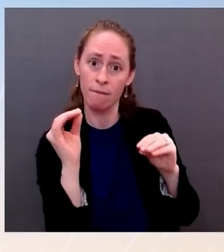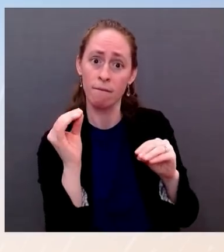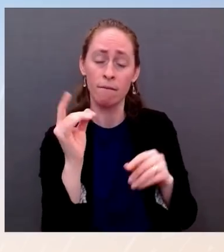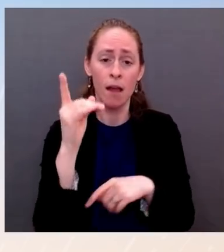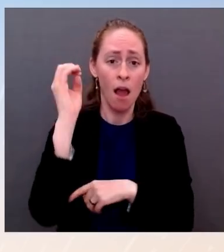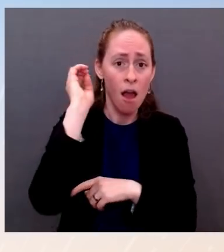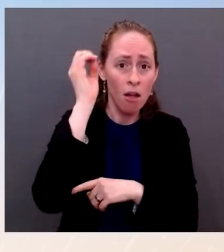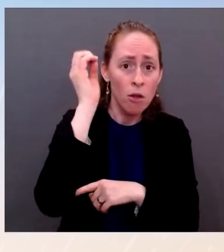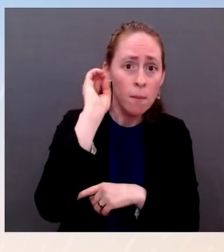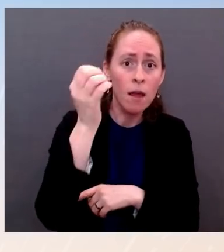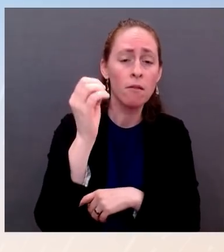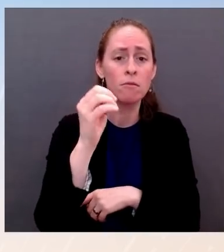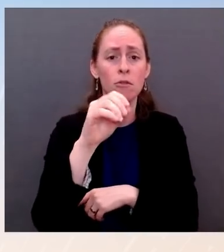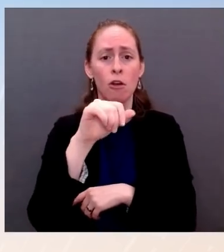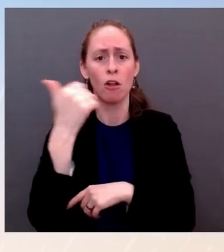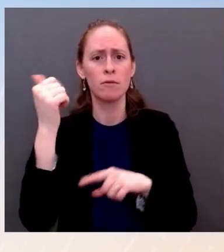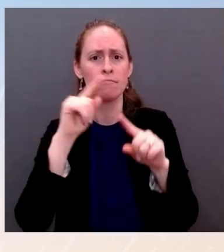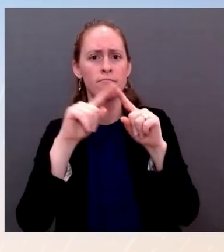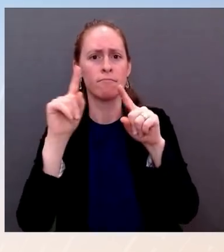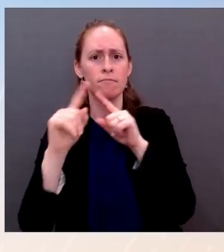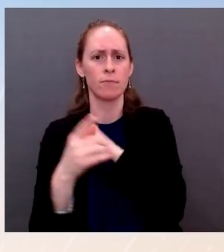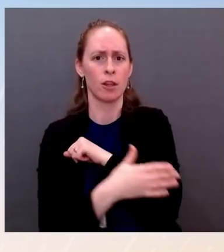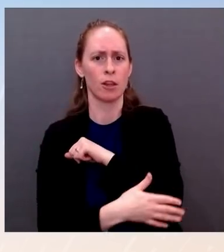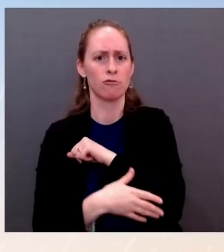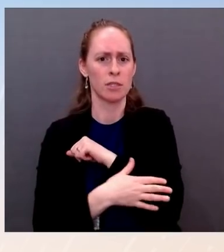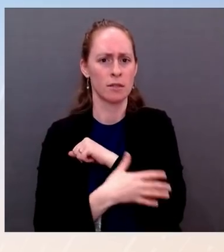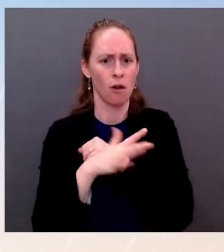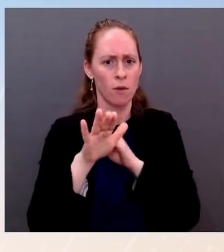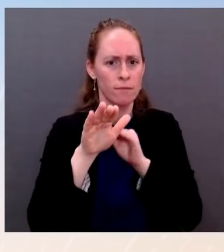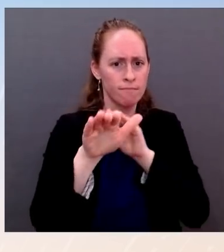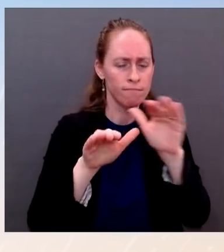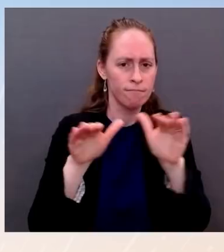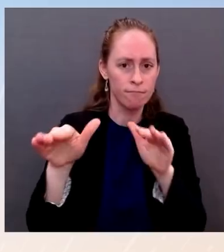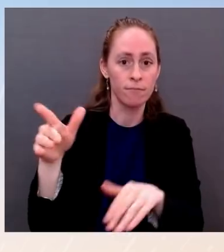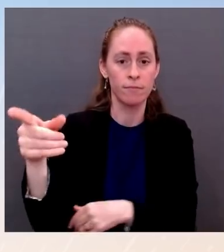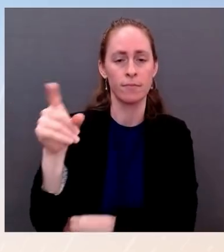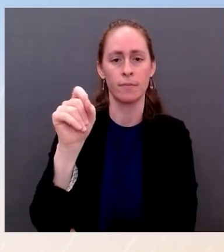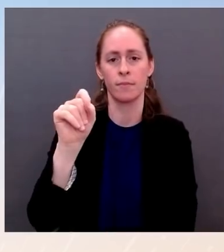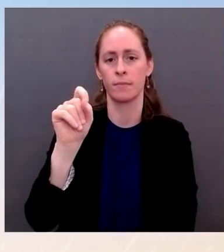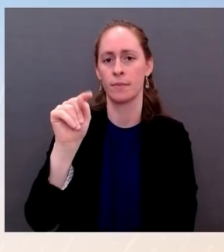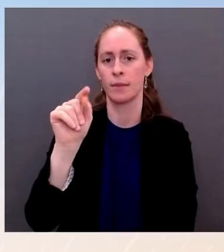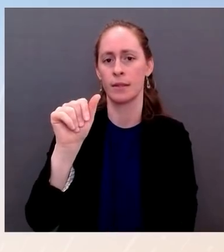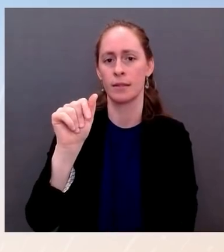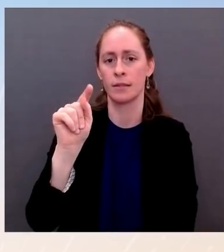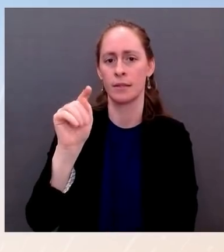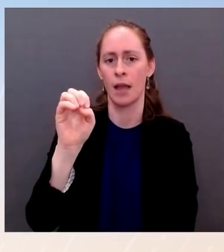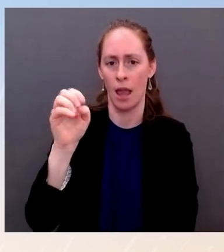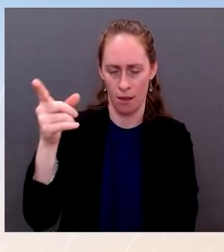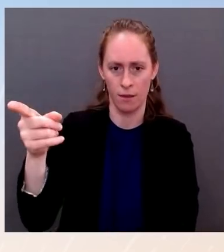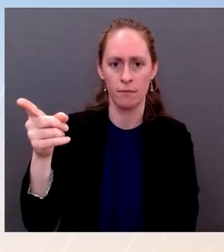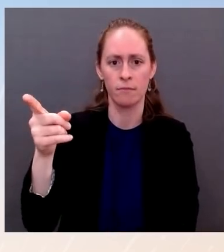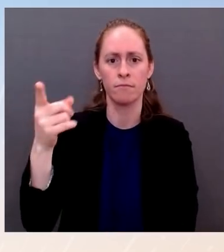and our diplomat -- diplomats who are serving there and serving around the world take on to keep American citizens safe.